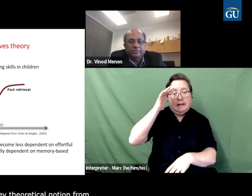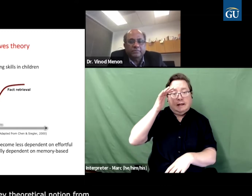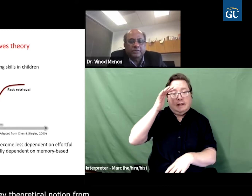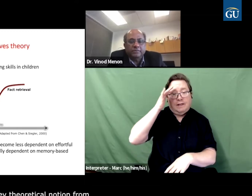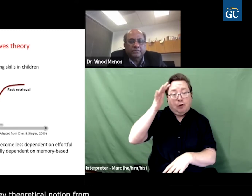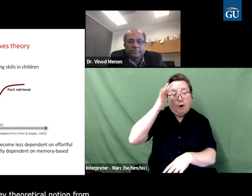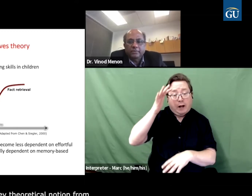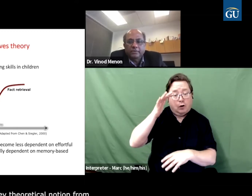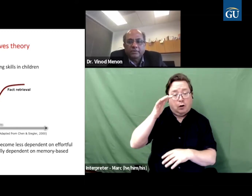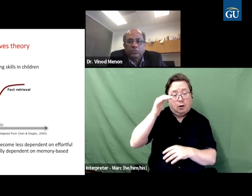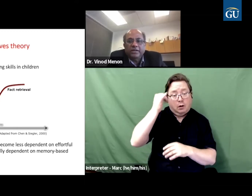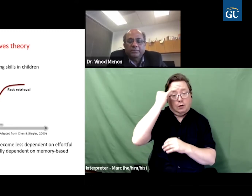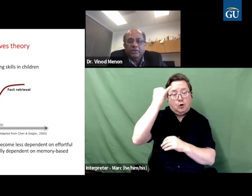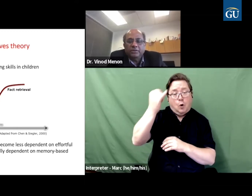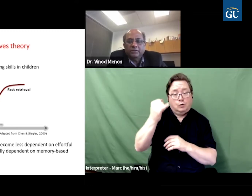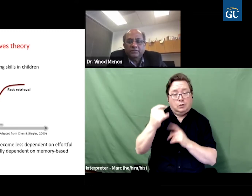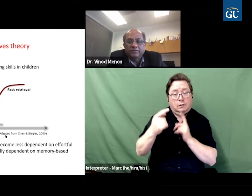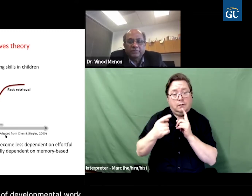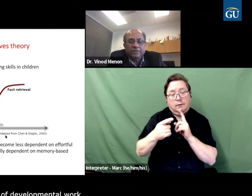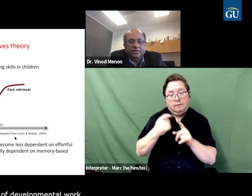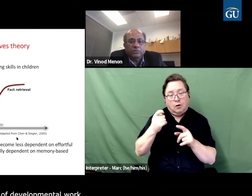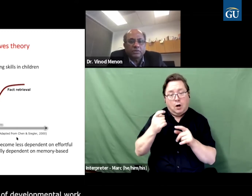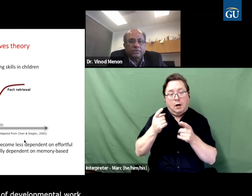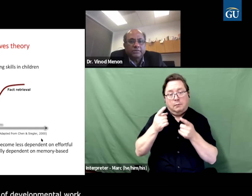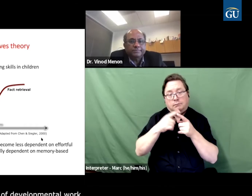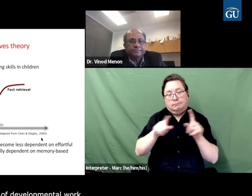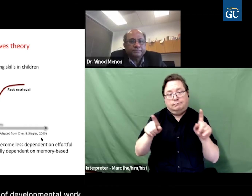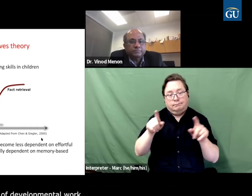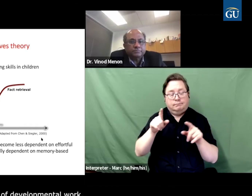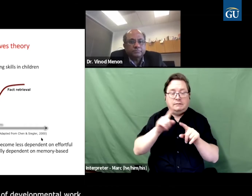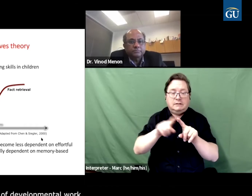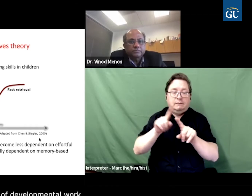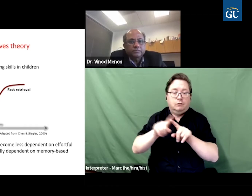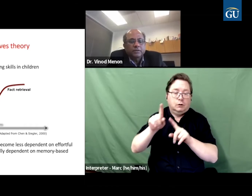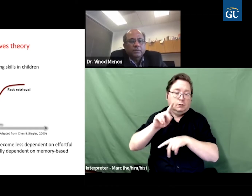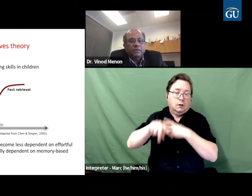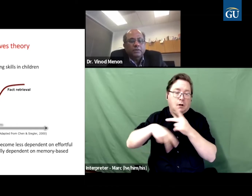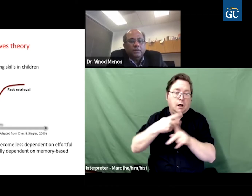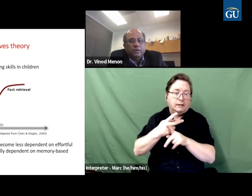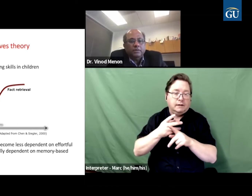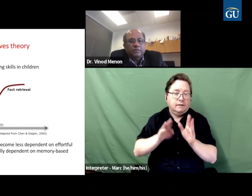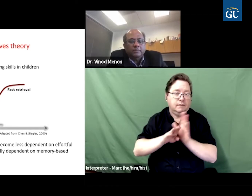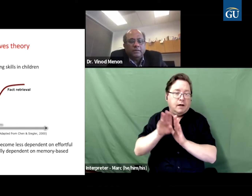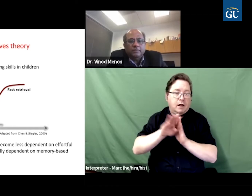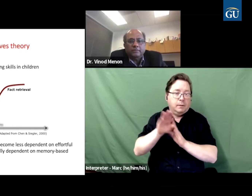notion from a wide body of developmental work